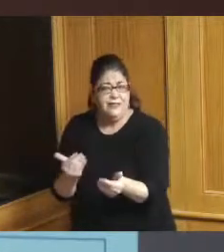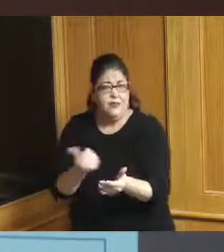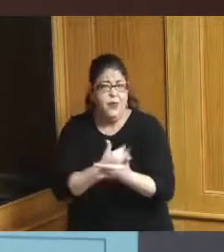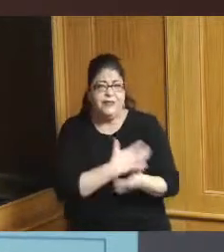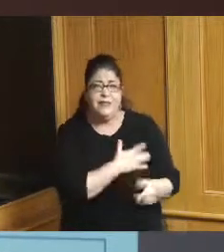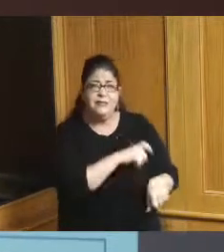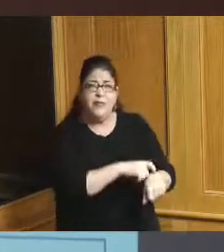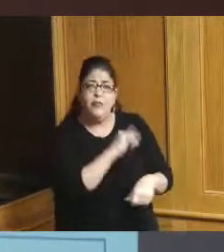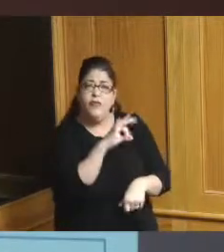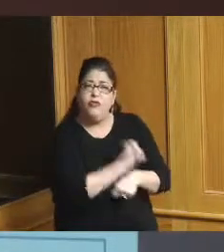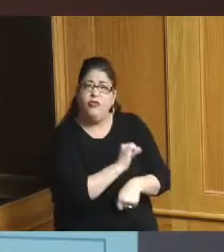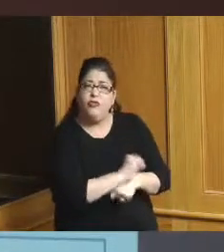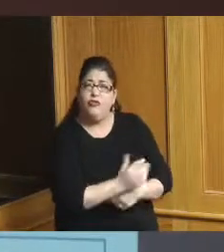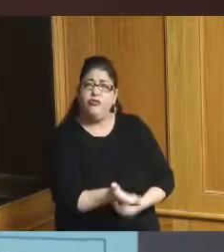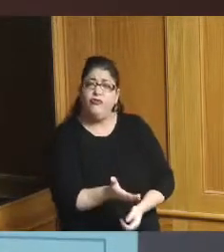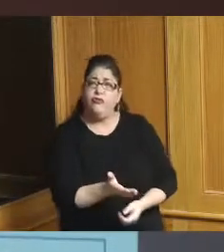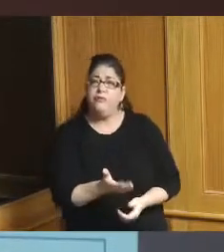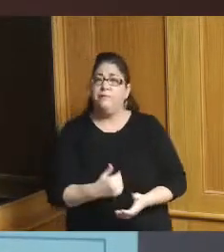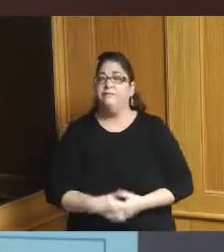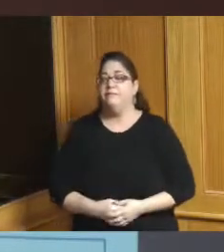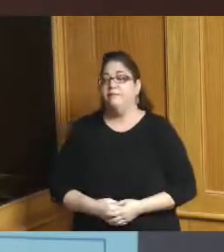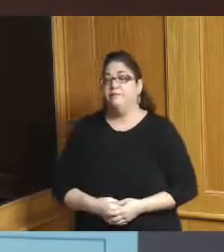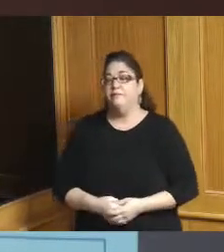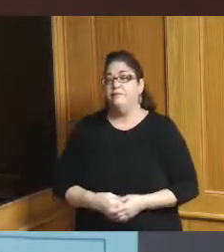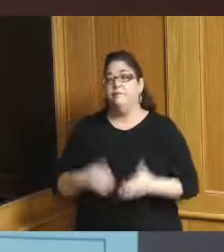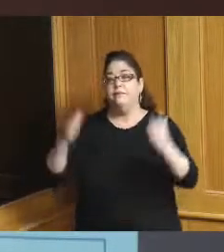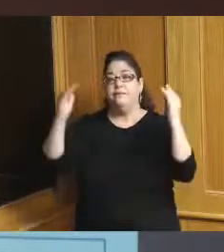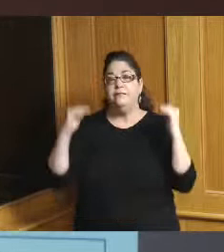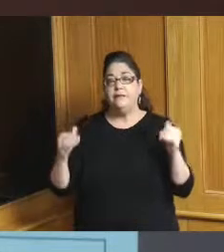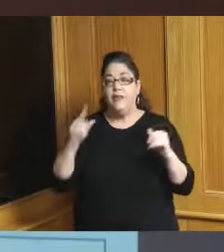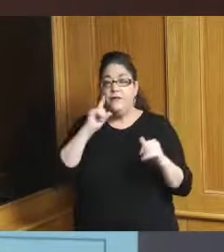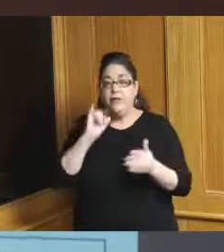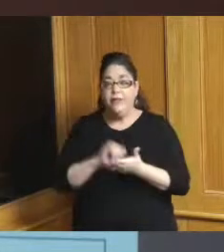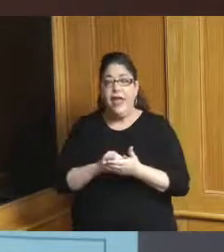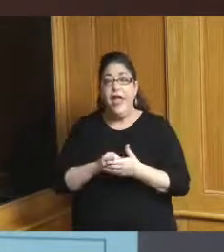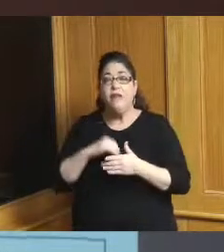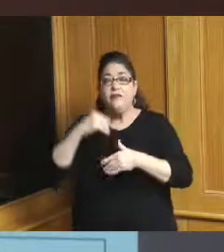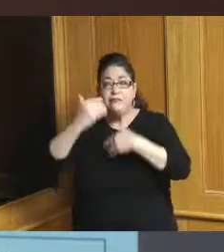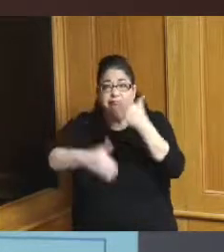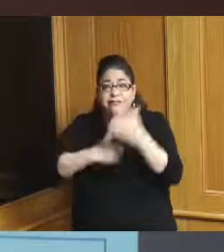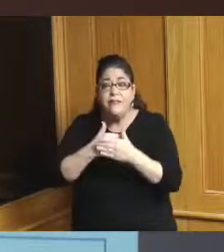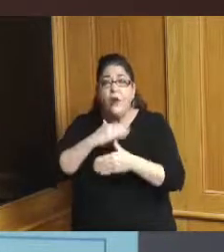tired of the pandemic and going through all we have to do in order to stay safe